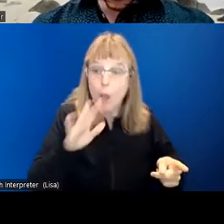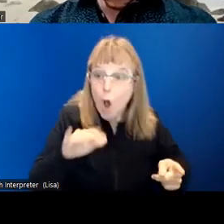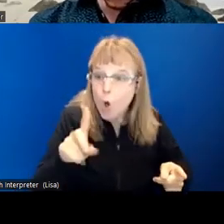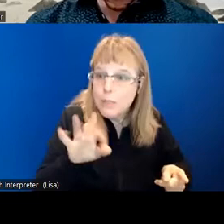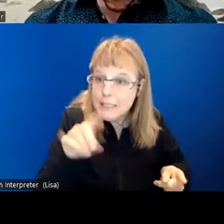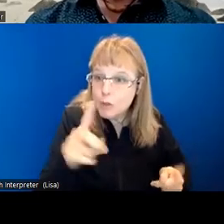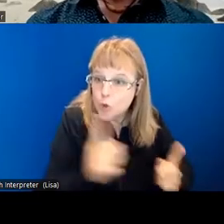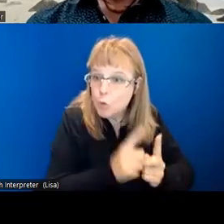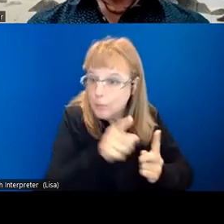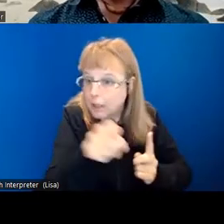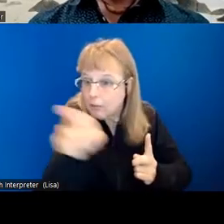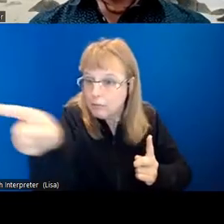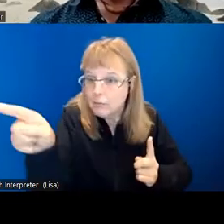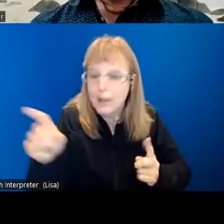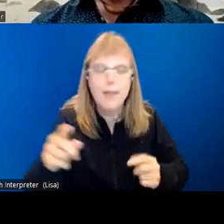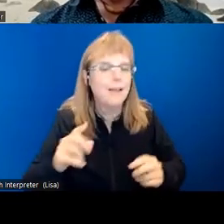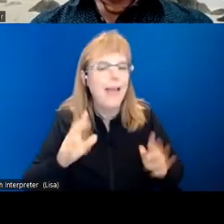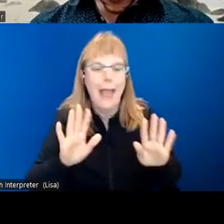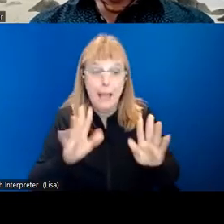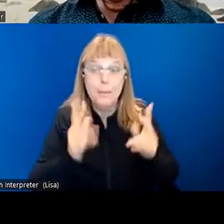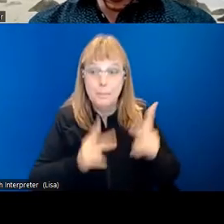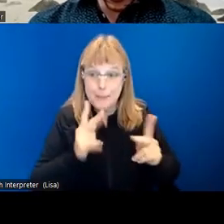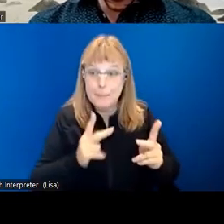And I've had people literally walk me over